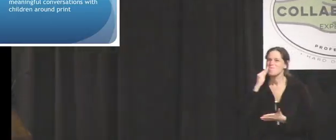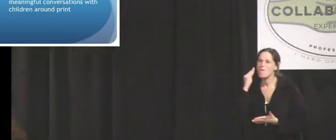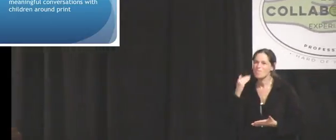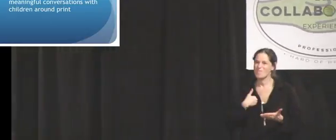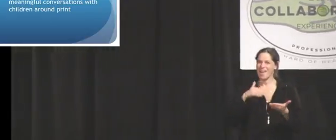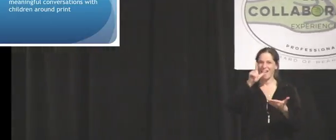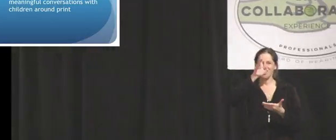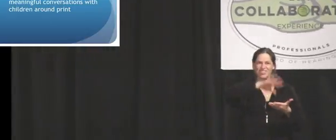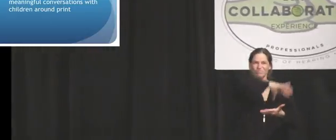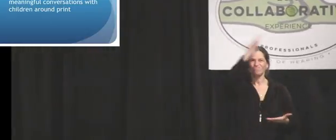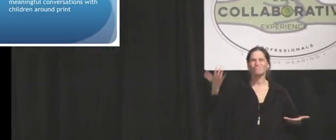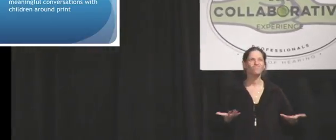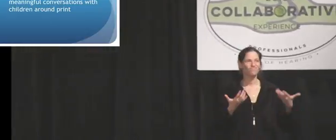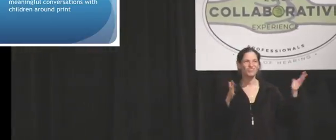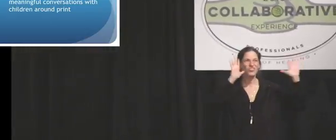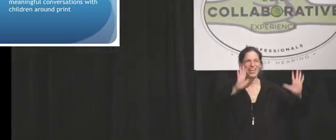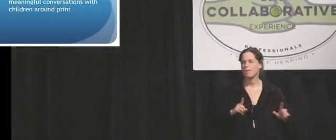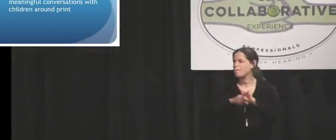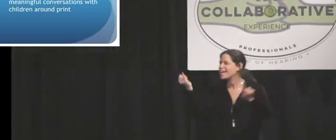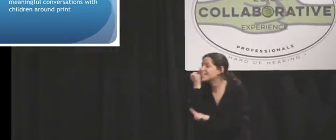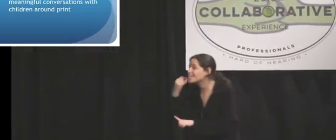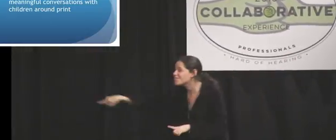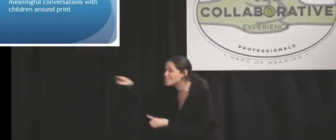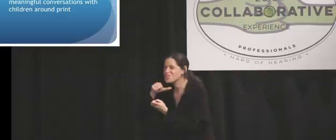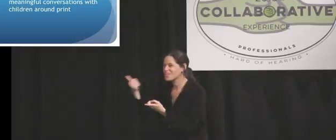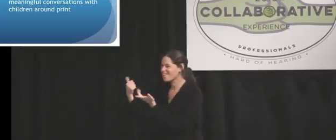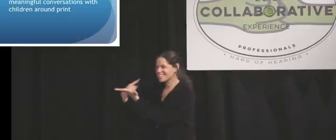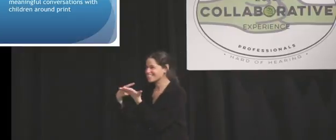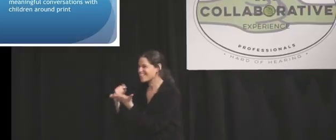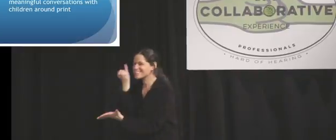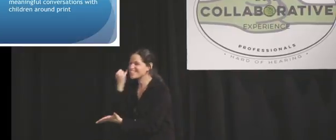create a literacy-rich environment. You have books, you got all of this stuff.